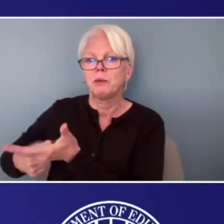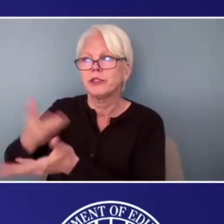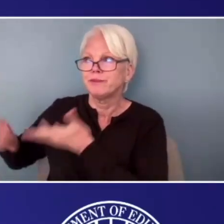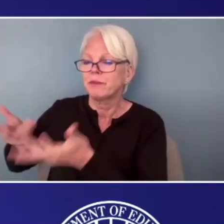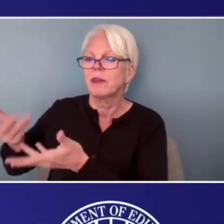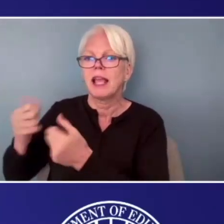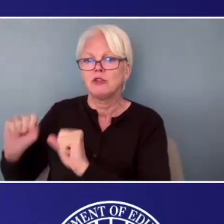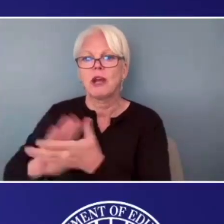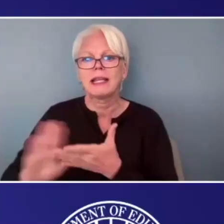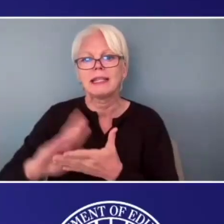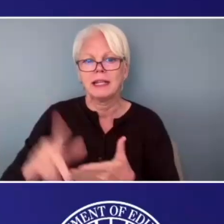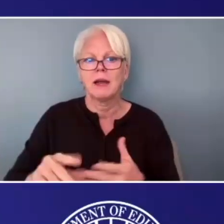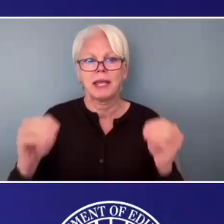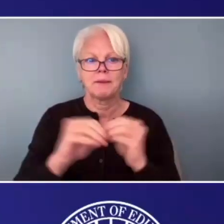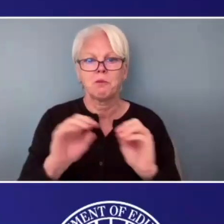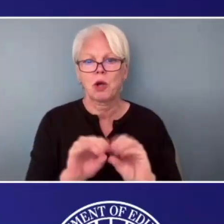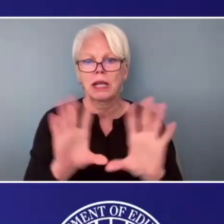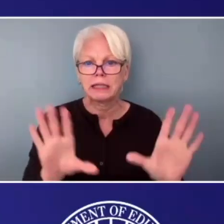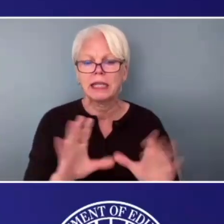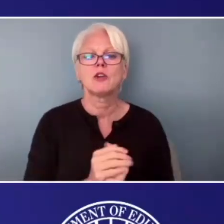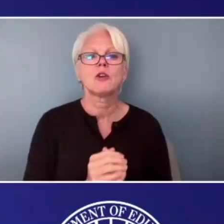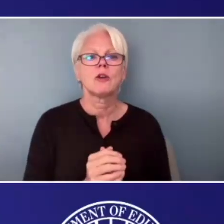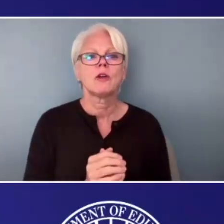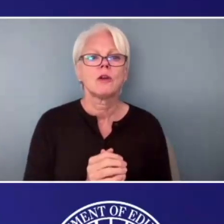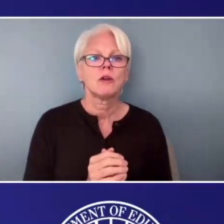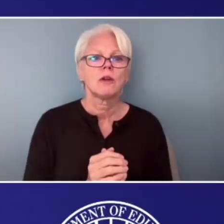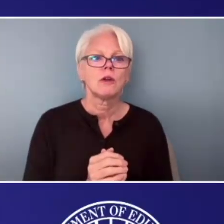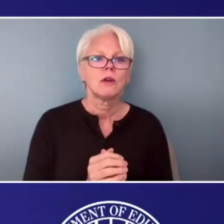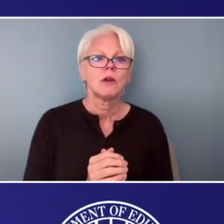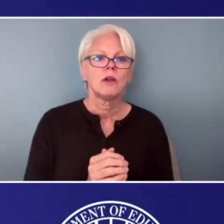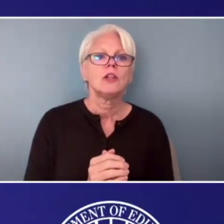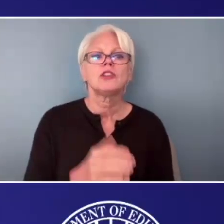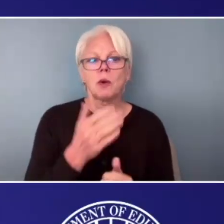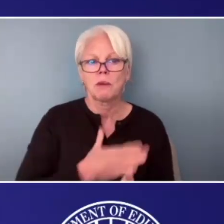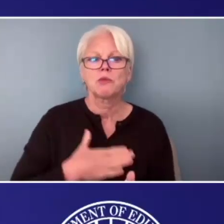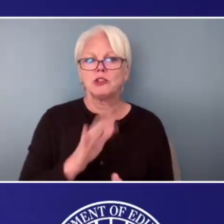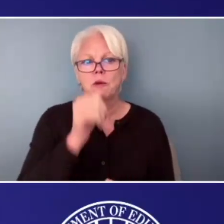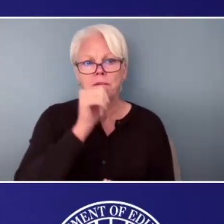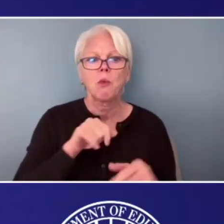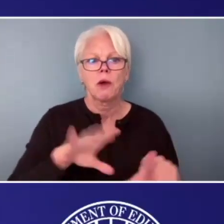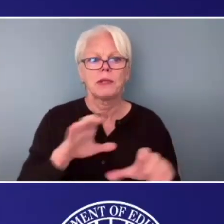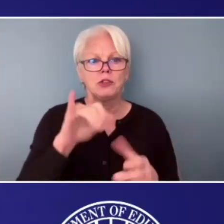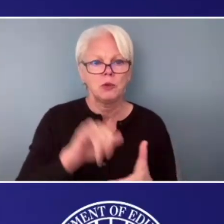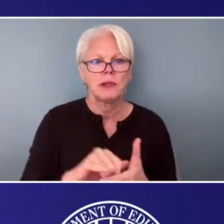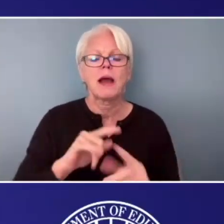that up and tighten it up a little bit. So we appreciate your patience while we do that, but it's definitely worthwhile